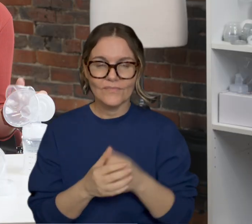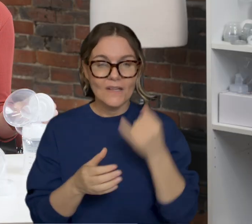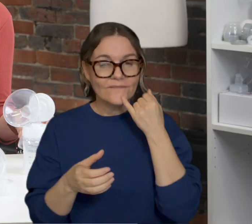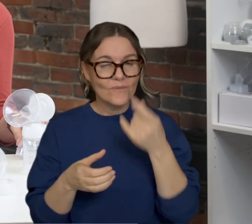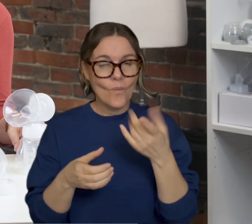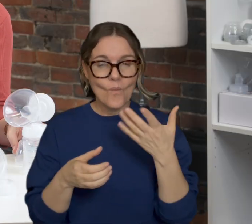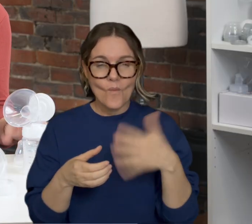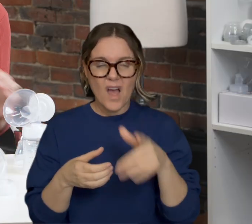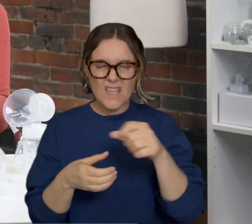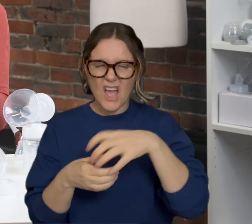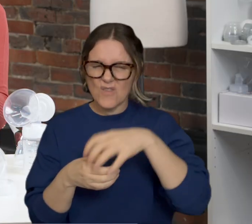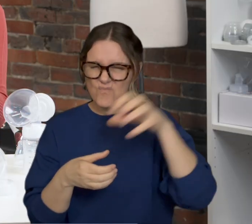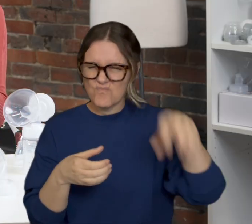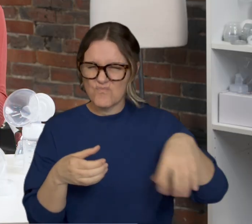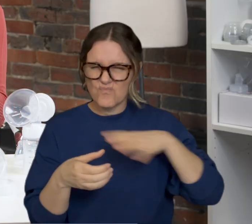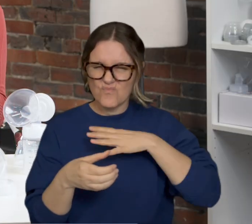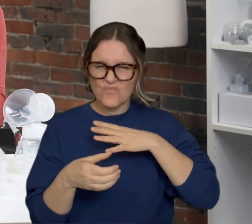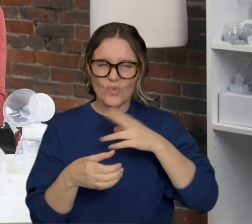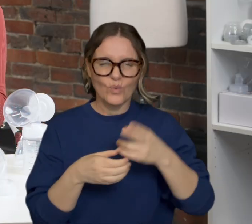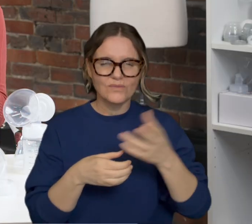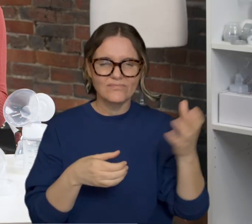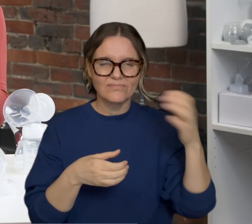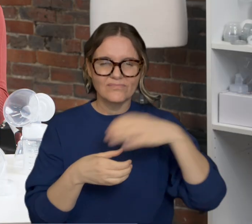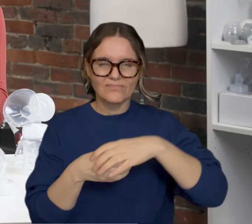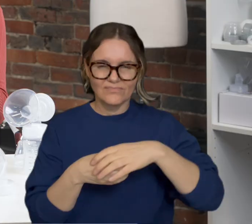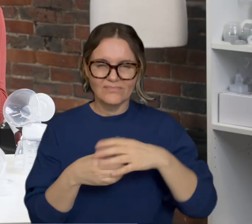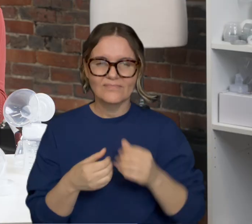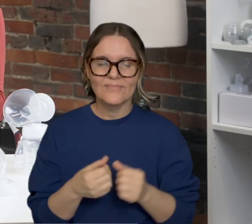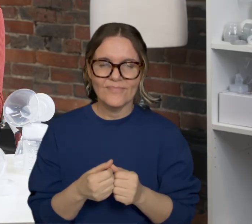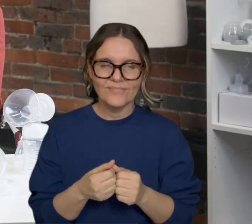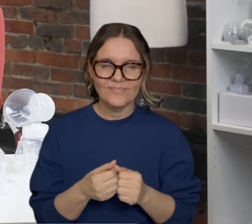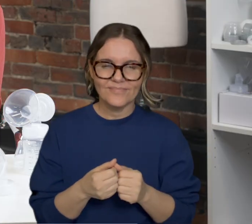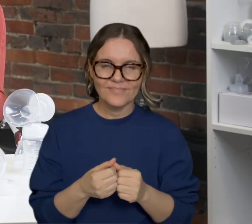to use this as a feeding bottle you can actually push to the side of that nipple to take it out